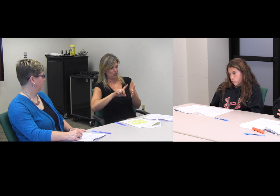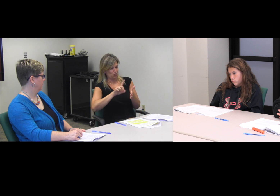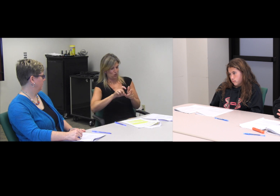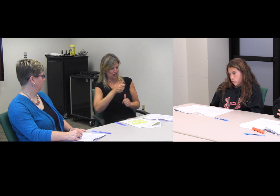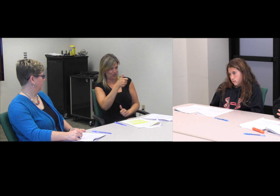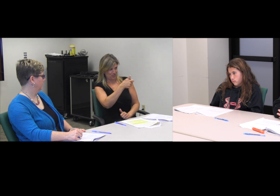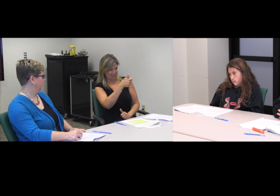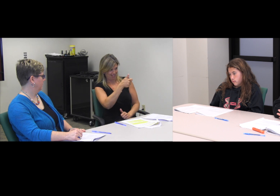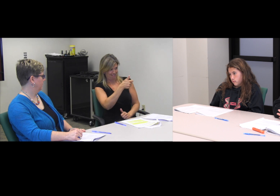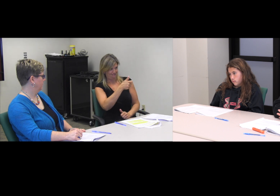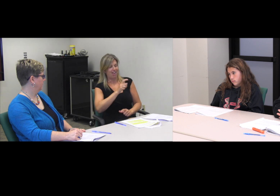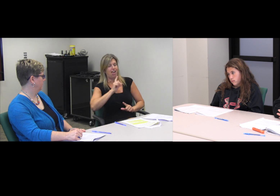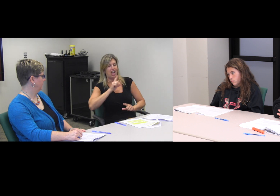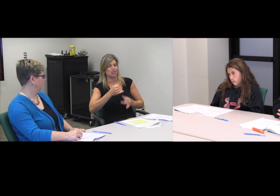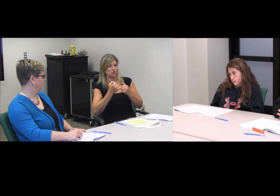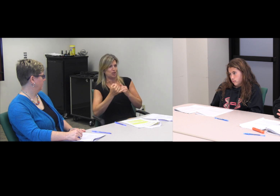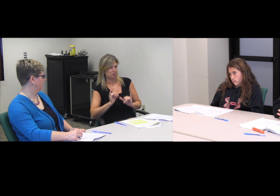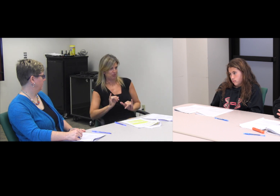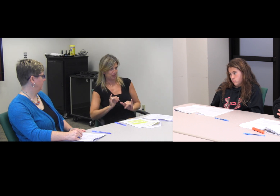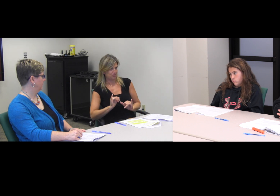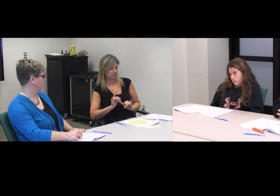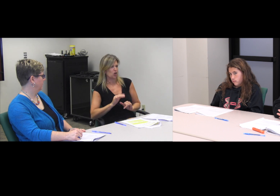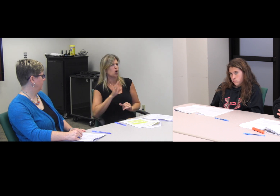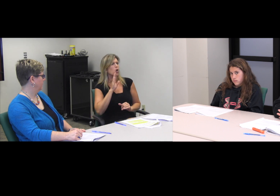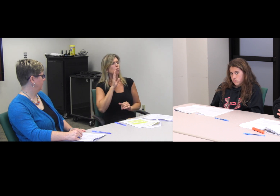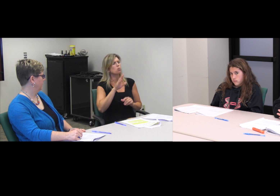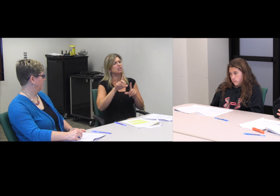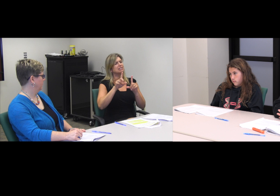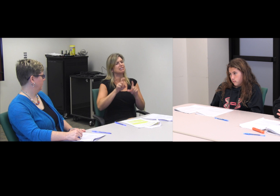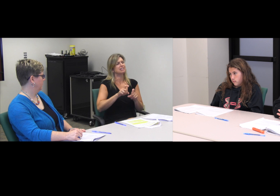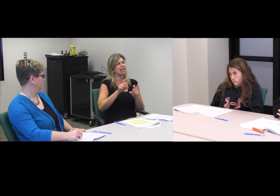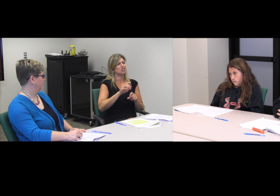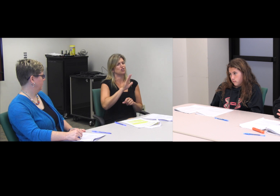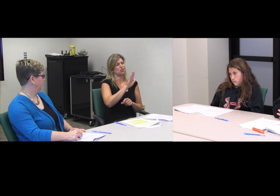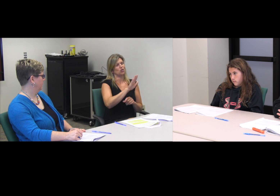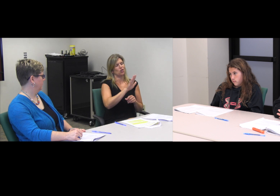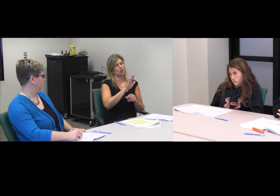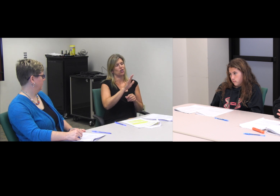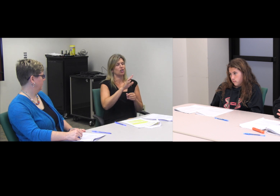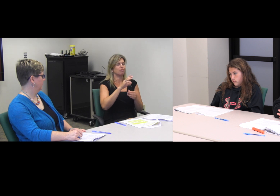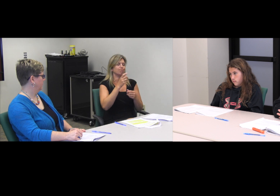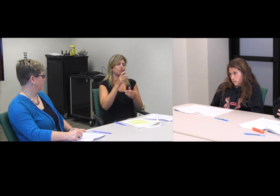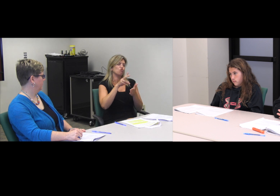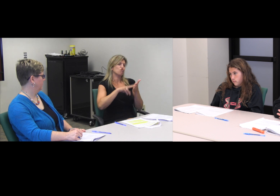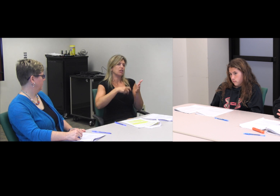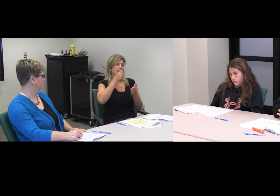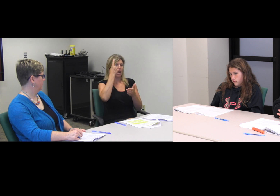and answer questions independently. We will test her on her reading comprehension